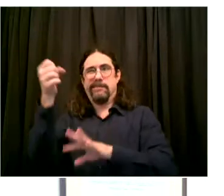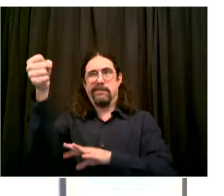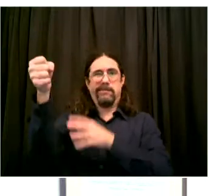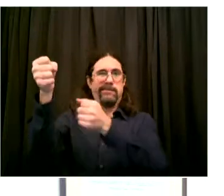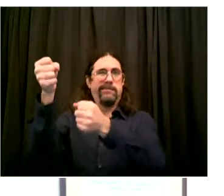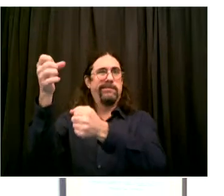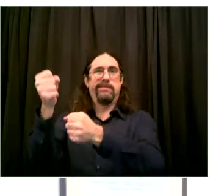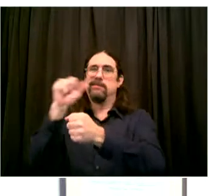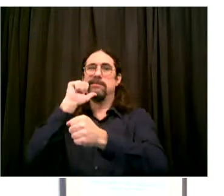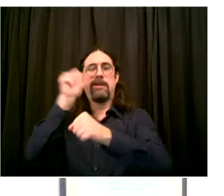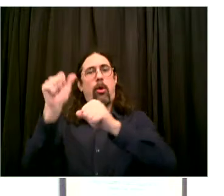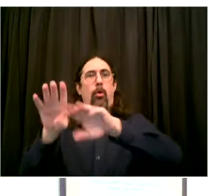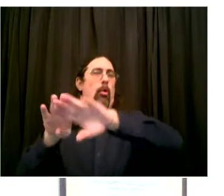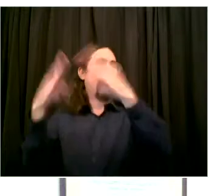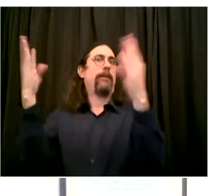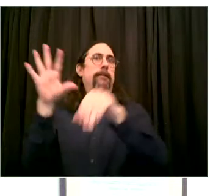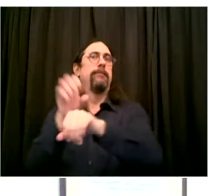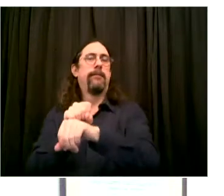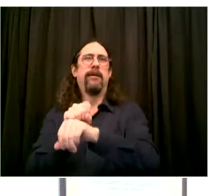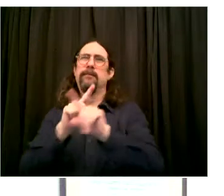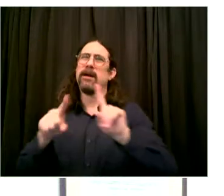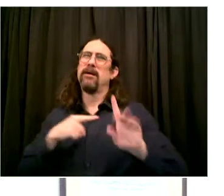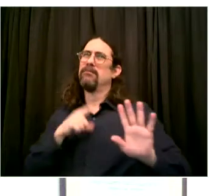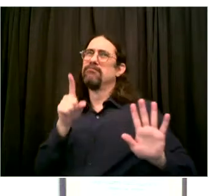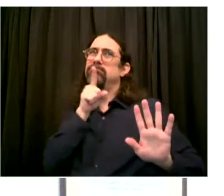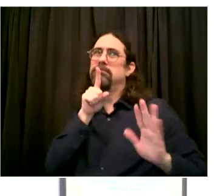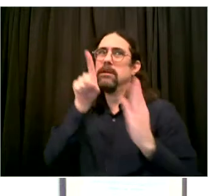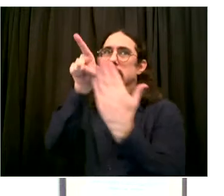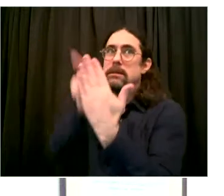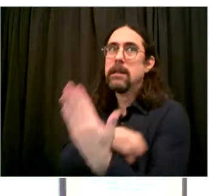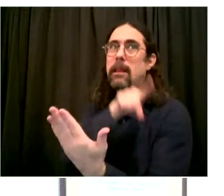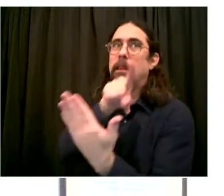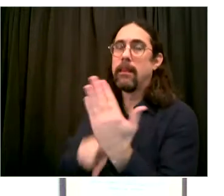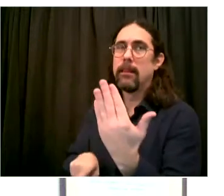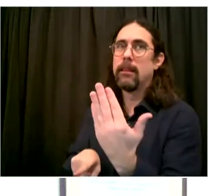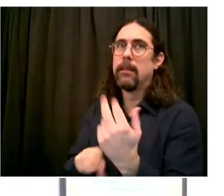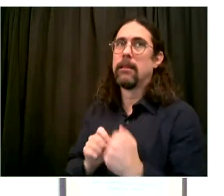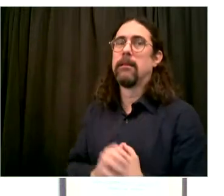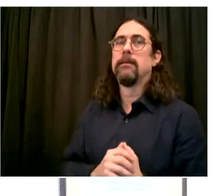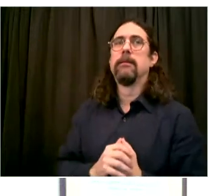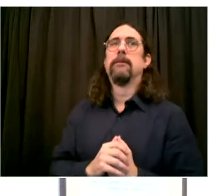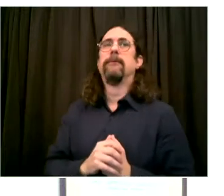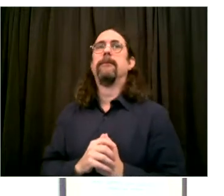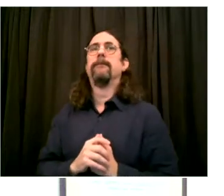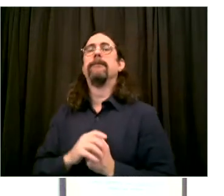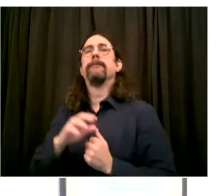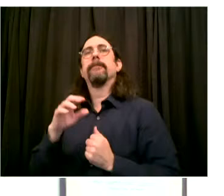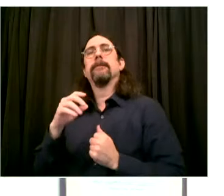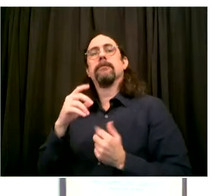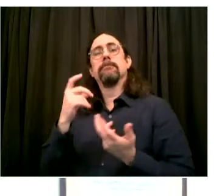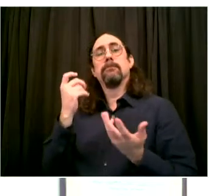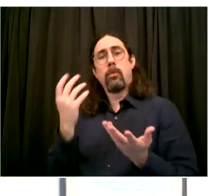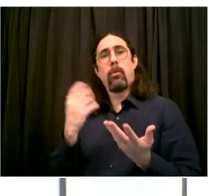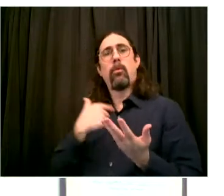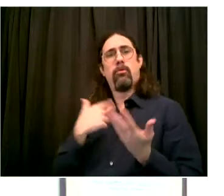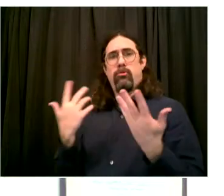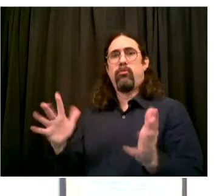THE CONVERSATION WITH THE FEDERAL GOVERNMENT, WE KNOW WHAT HER ALLOCATION IS FOFOTHR IIS WEEKEK, WE WILL FIND OUT EITHER TODAY OR